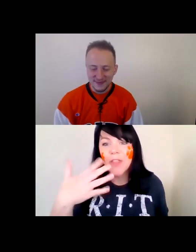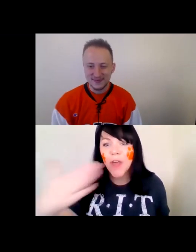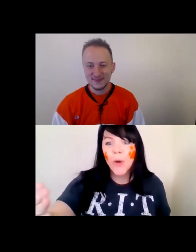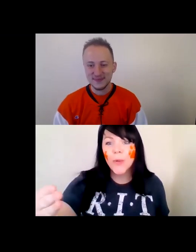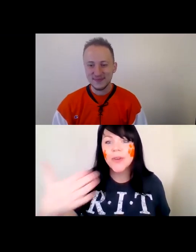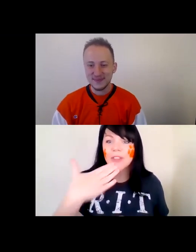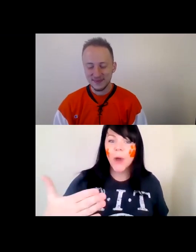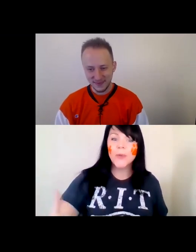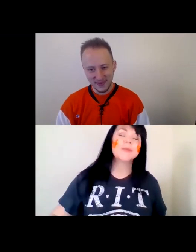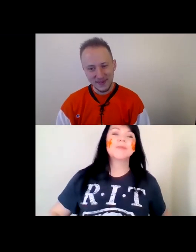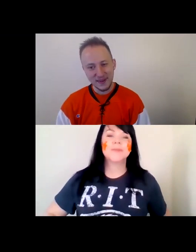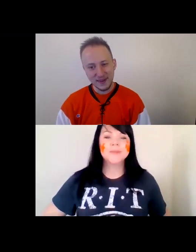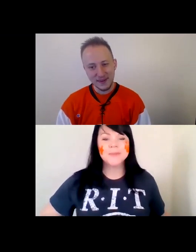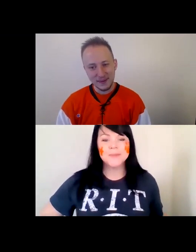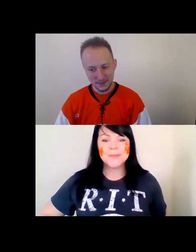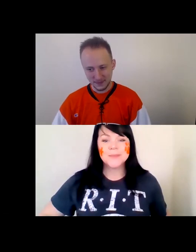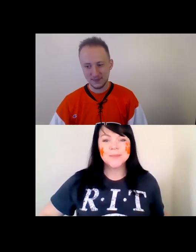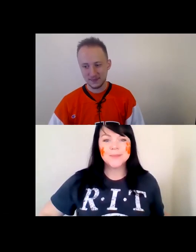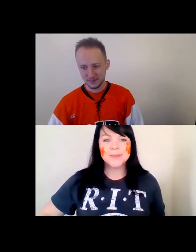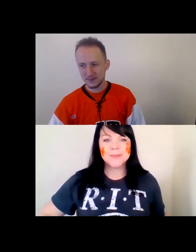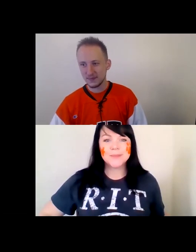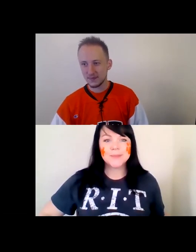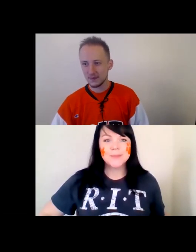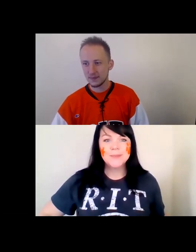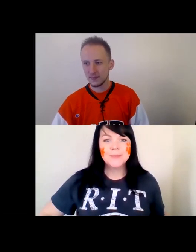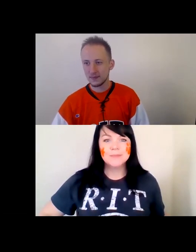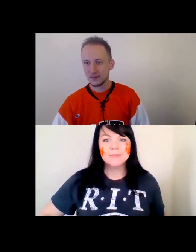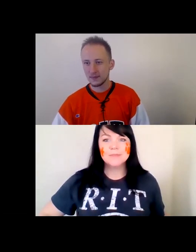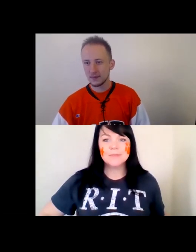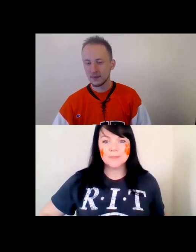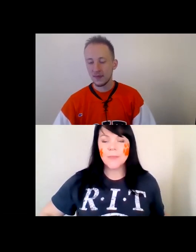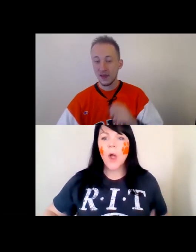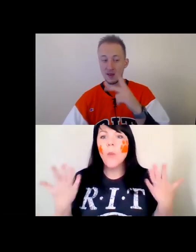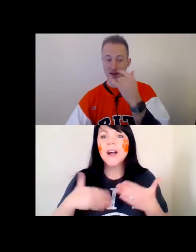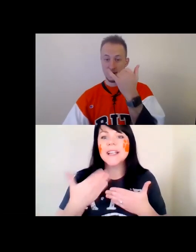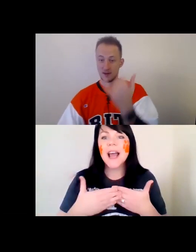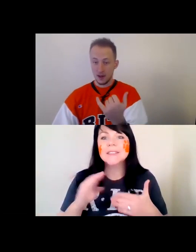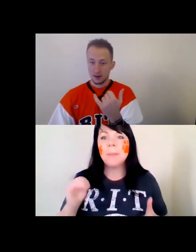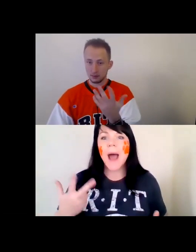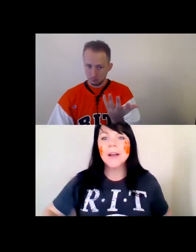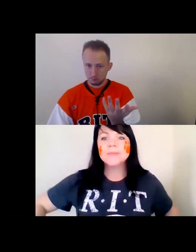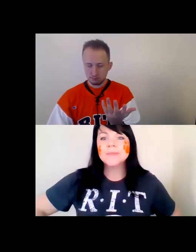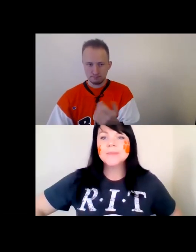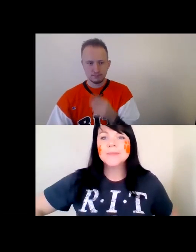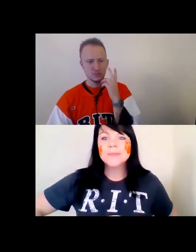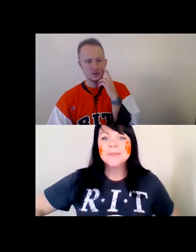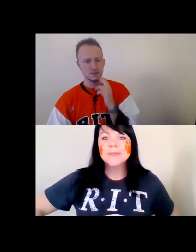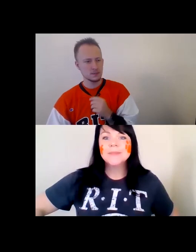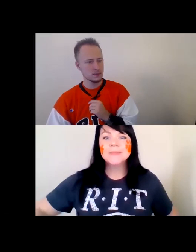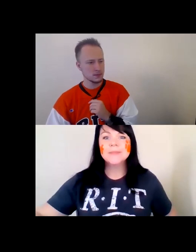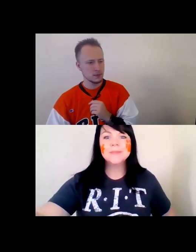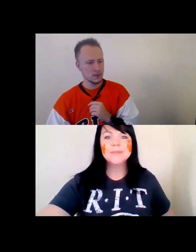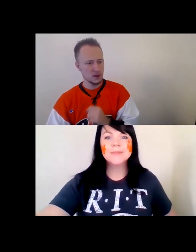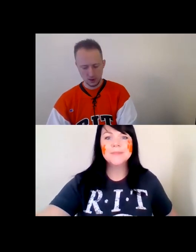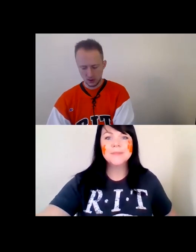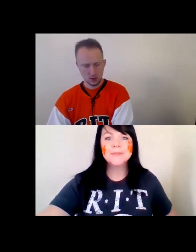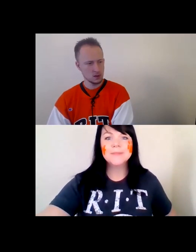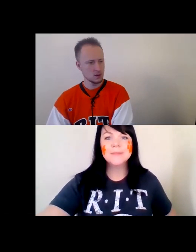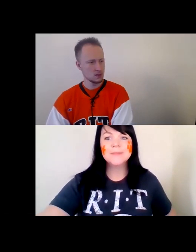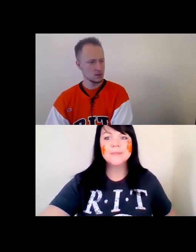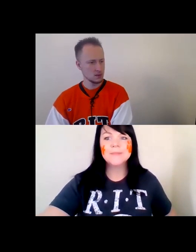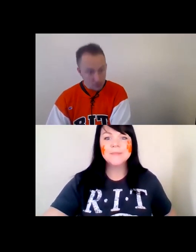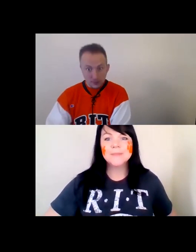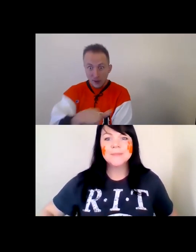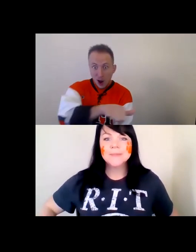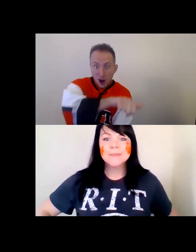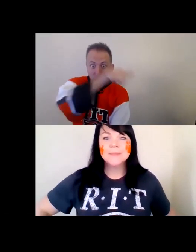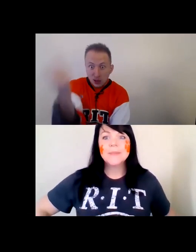Michelle: Yes, thank you all. All right, what is next, Matt?